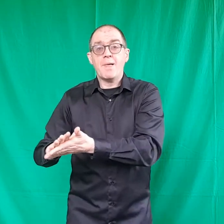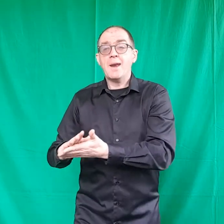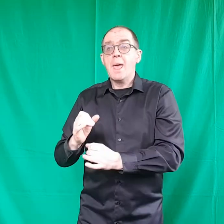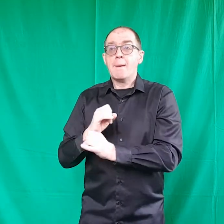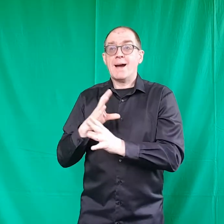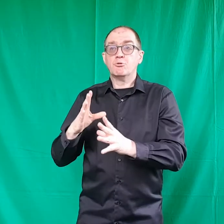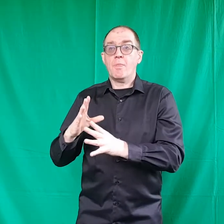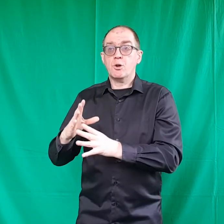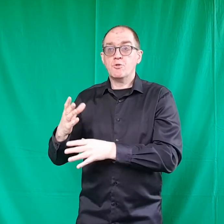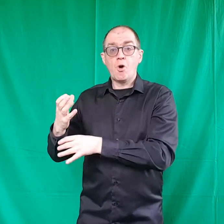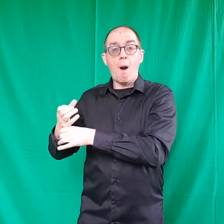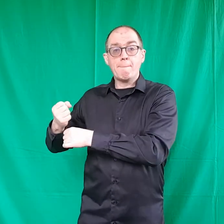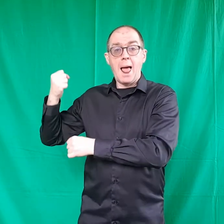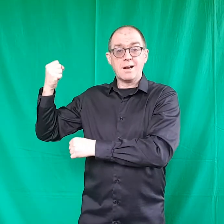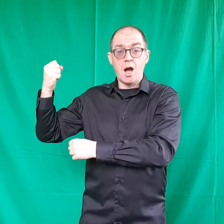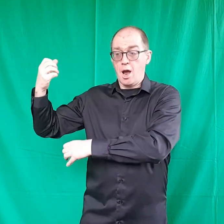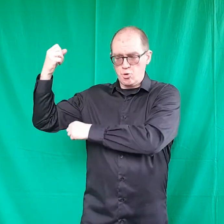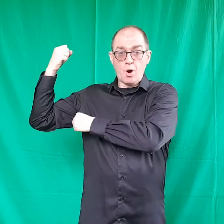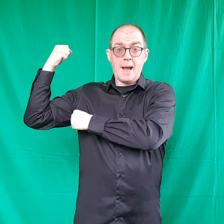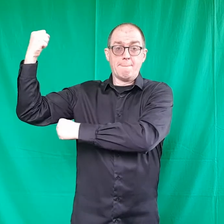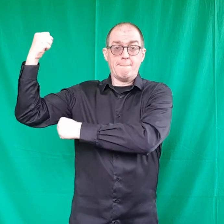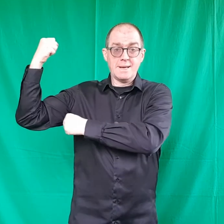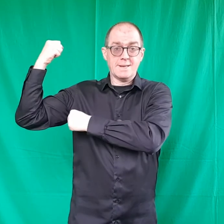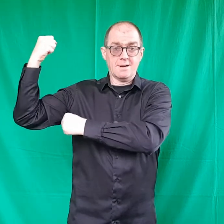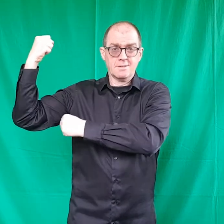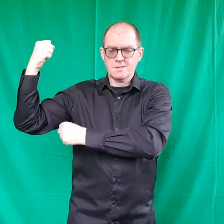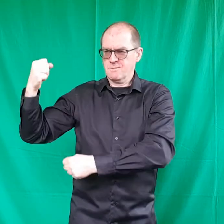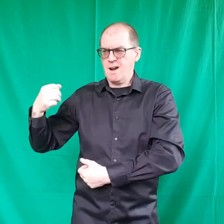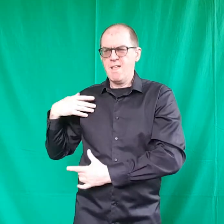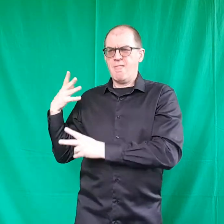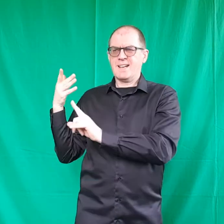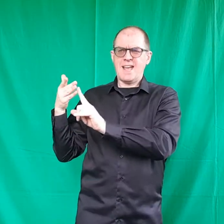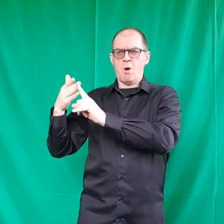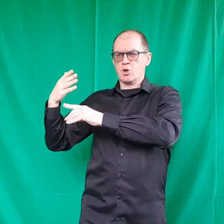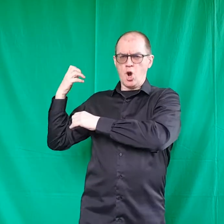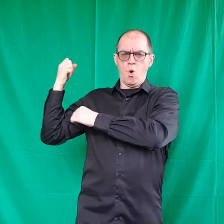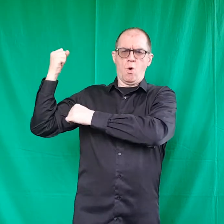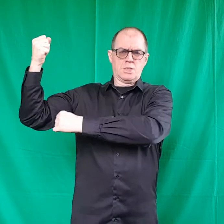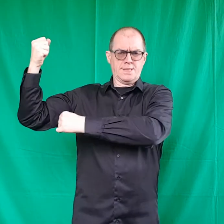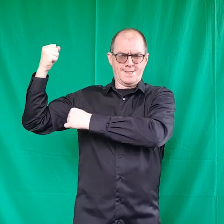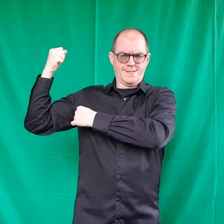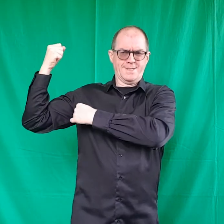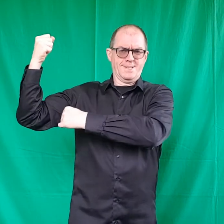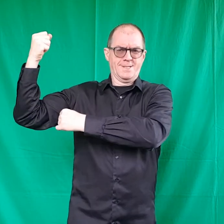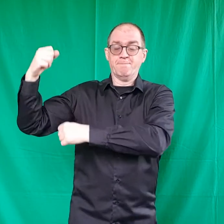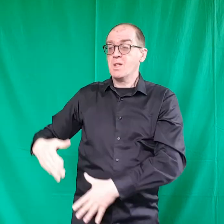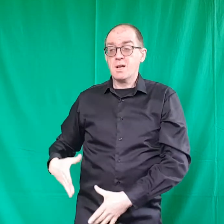And then imagine that you've got a placard - you're a campaigner. That's our goal.